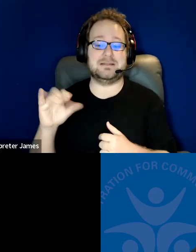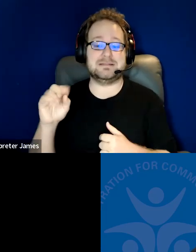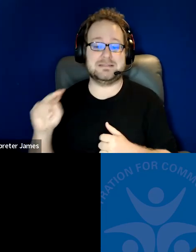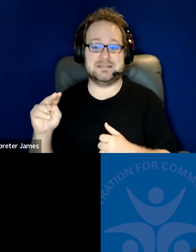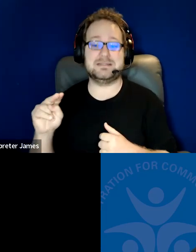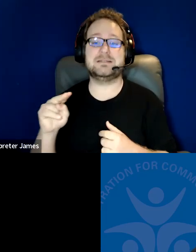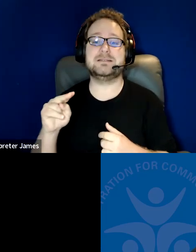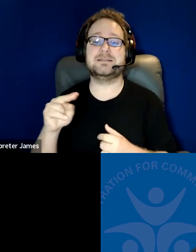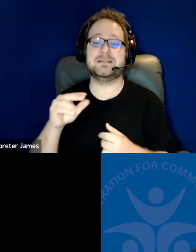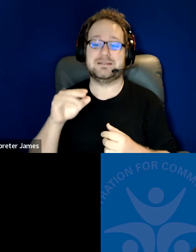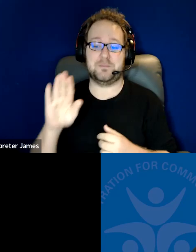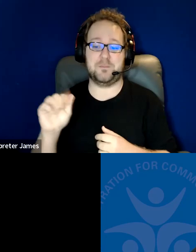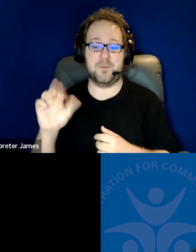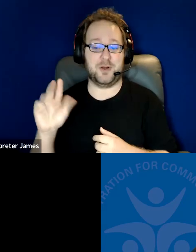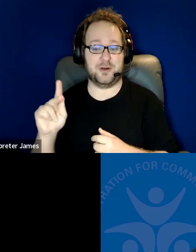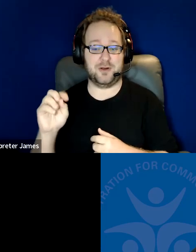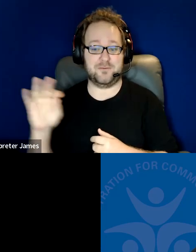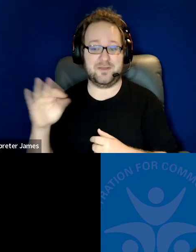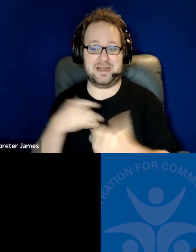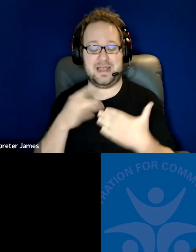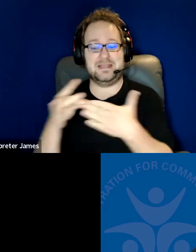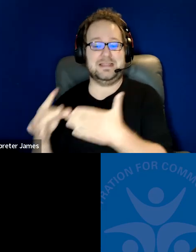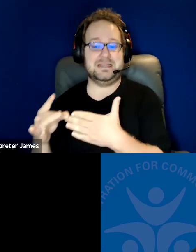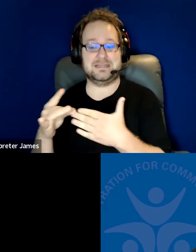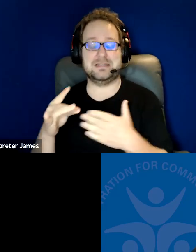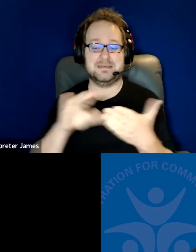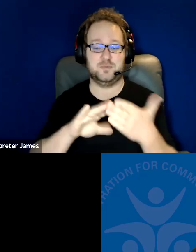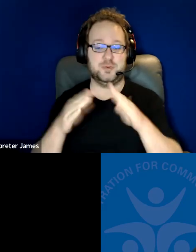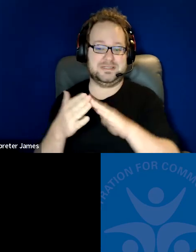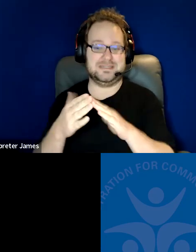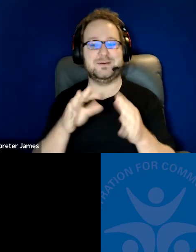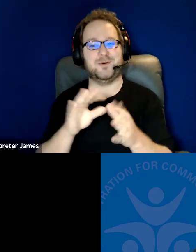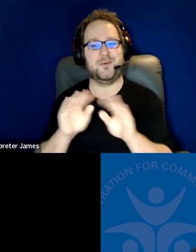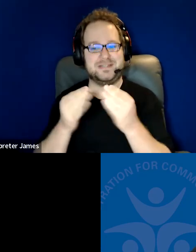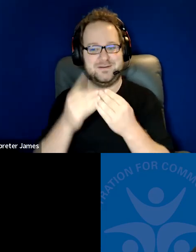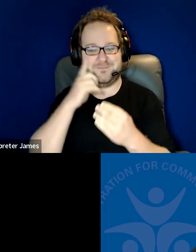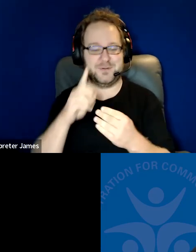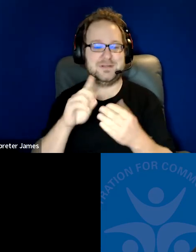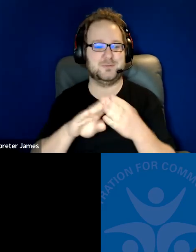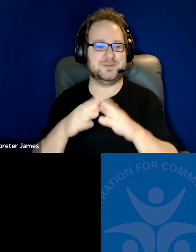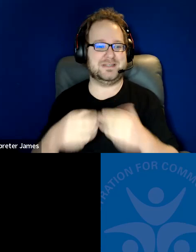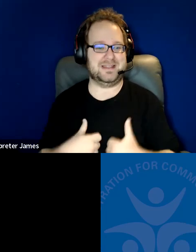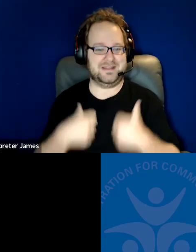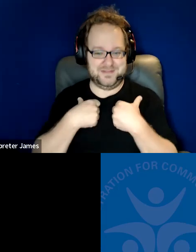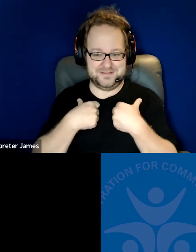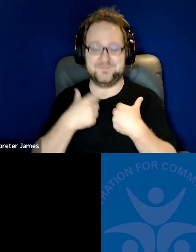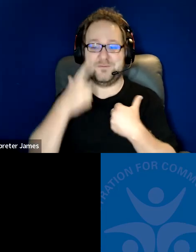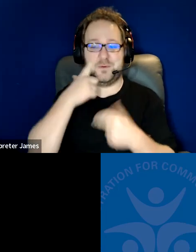lead the administration for community living and let me start with a brief visual description for accessibility.